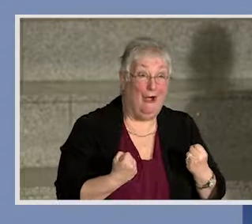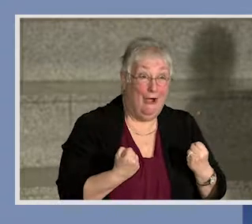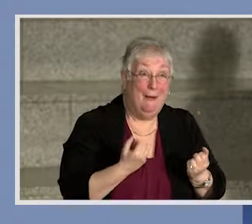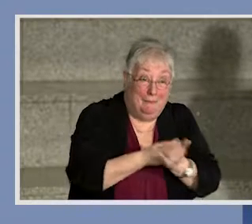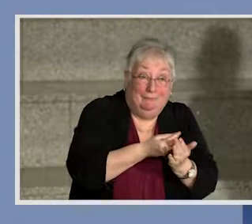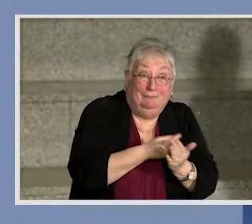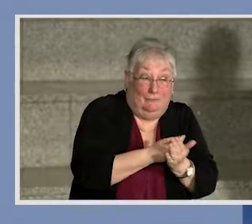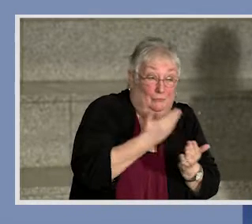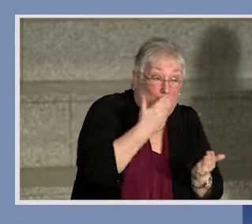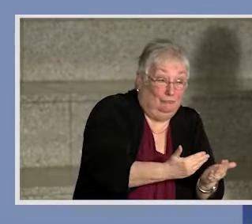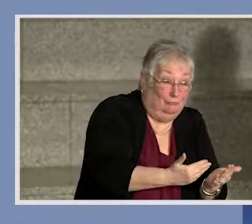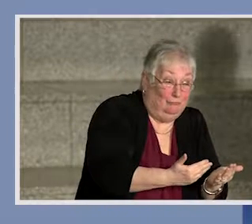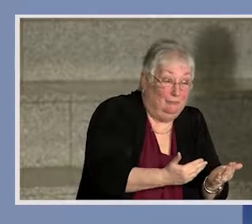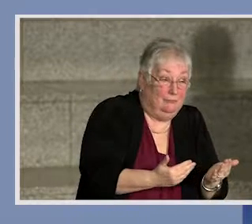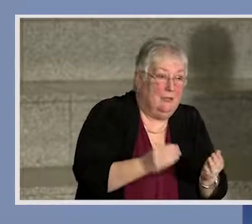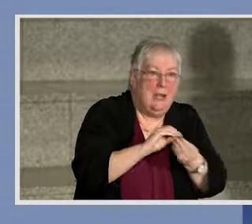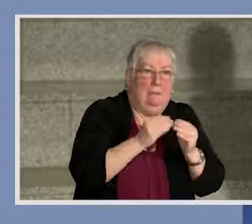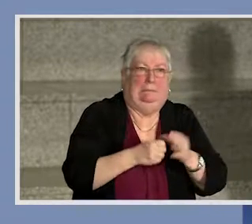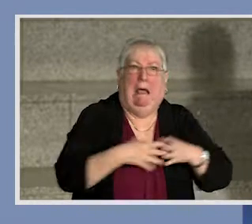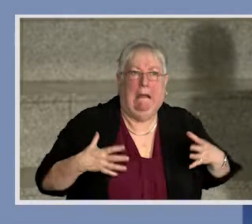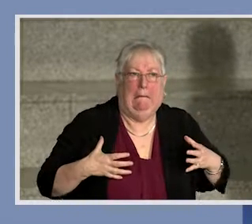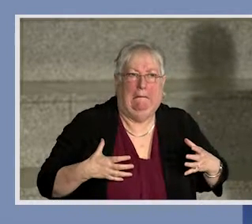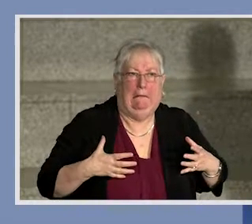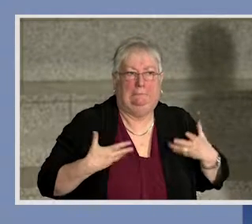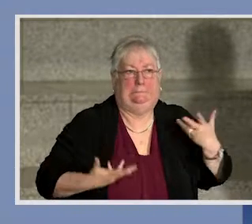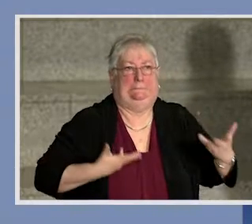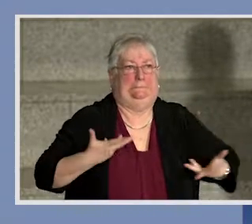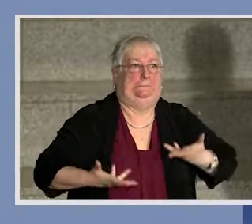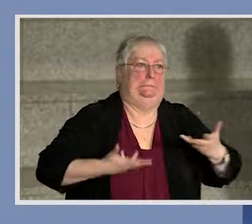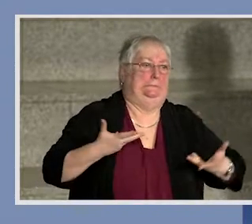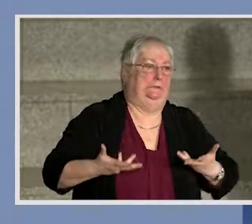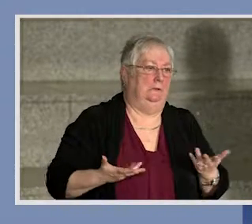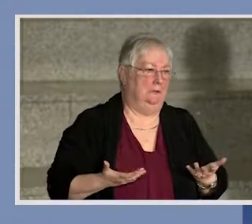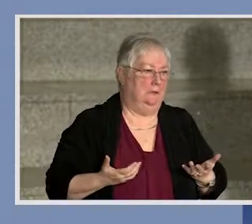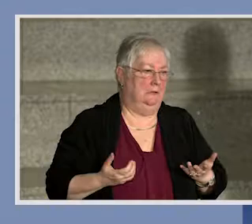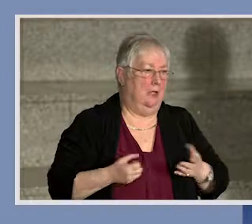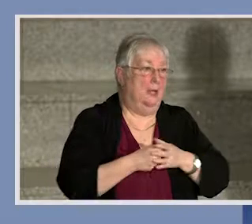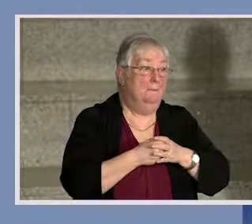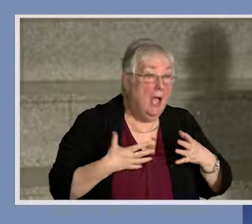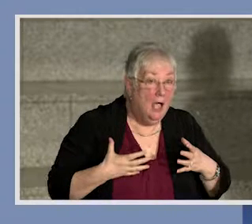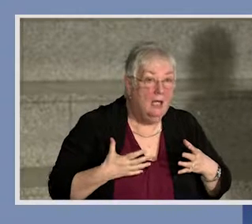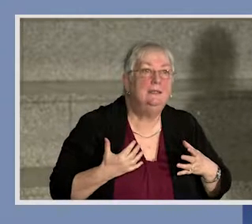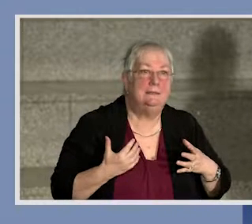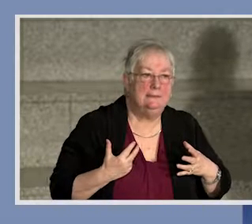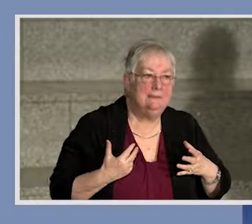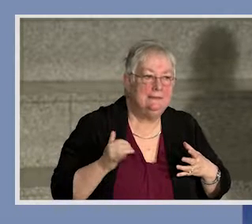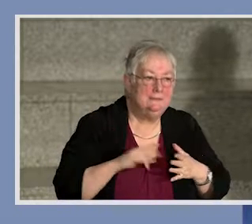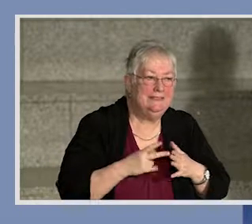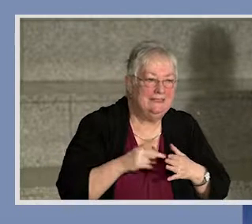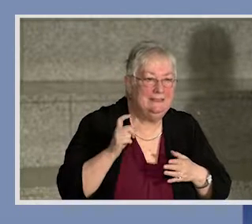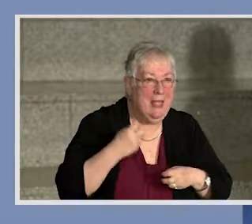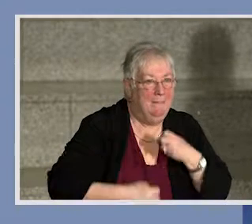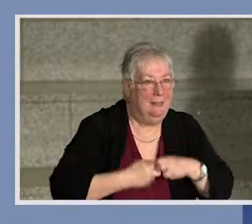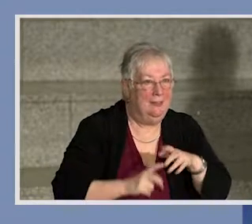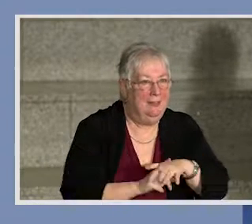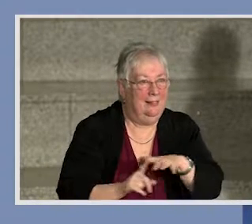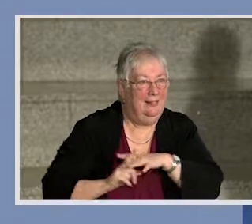OVER 40 YEARS. BUT WITH THIS GROWTH COMES SOME DIFFICULT CHALLENGES. SINCE ENTERING OFFICE THE MAYOR